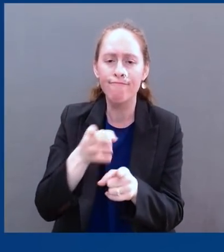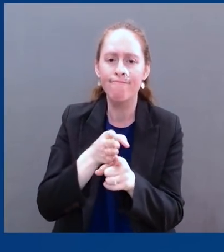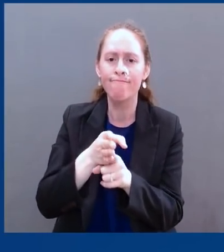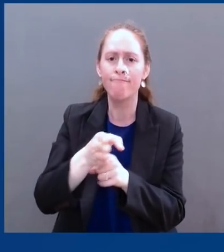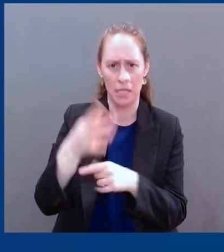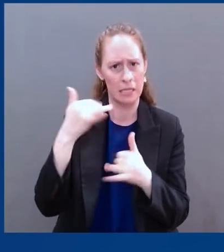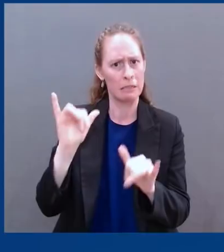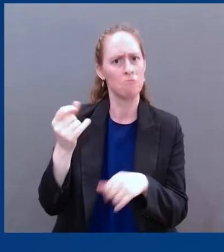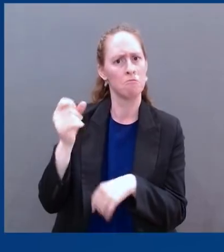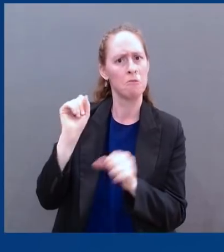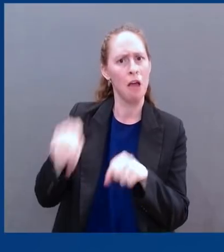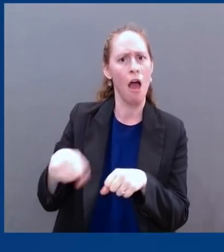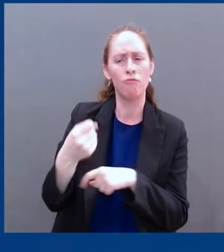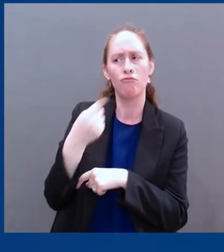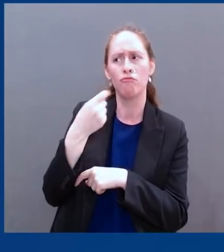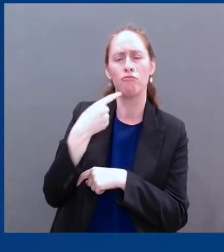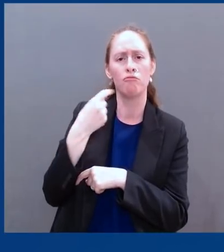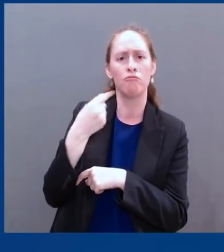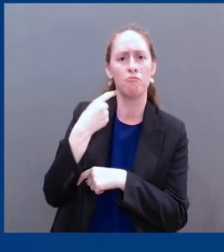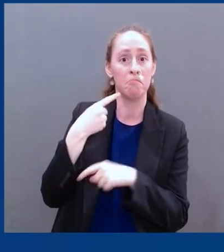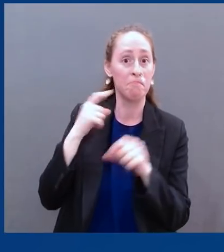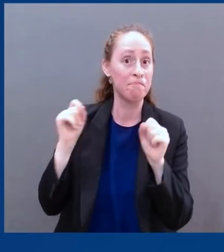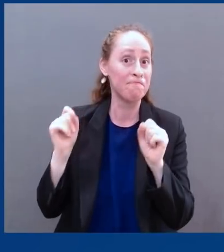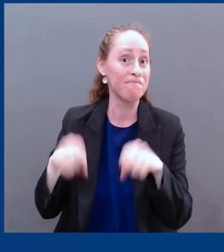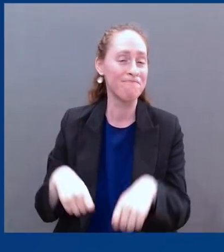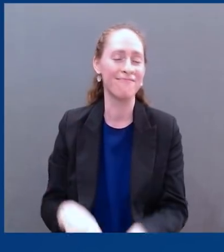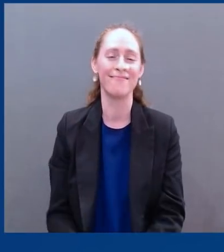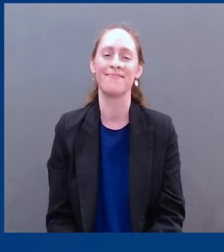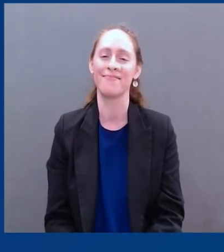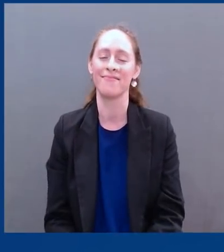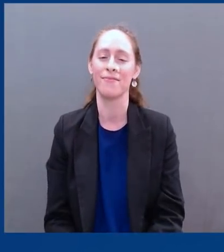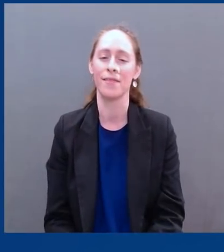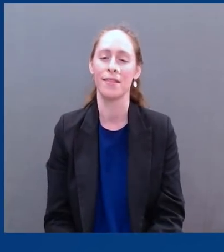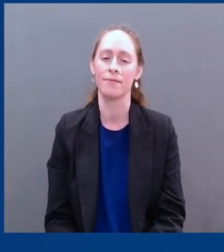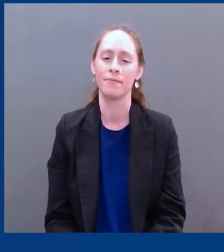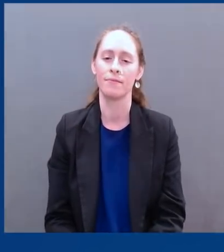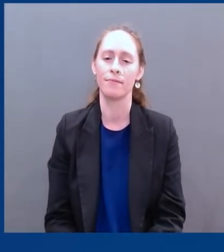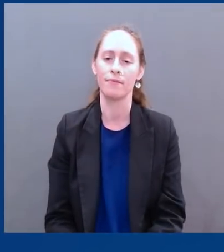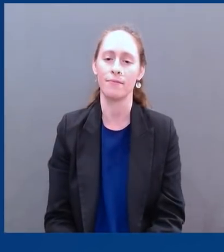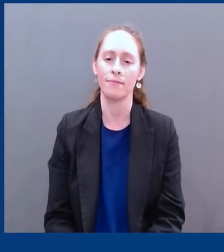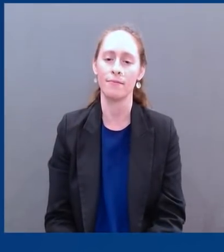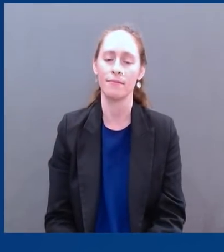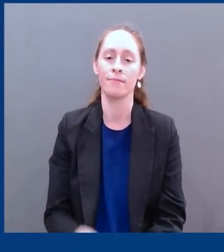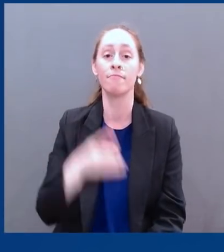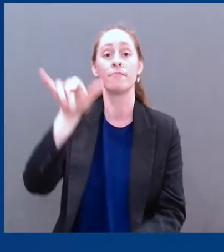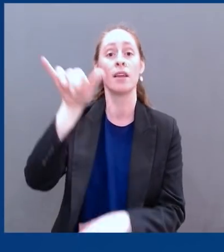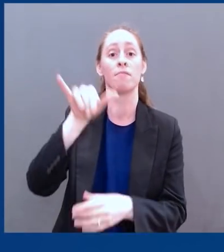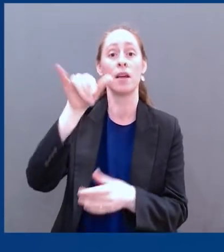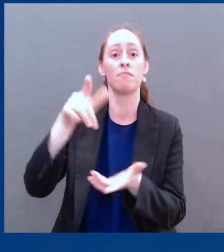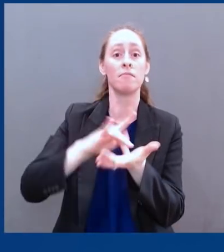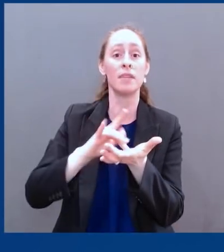Next slide. It was developed from antibodies from a recovered COVID-19 patient,